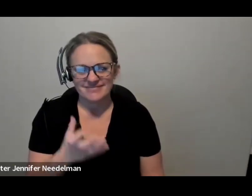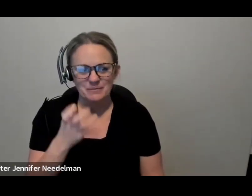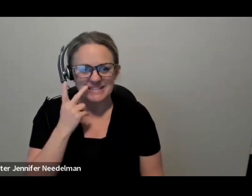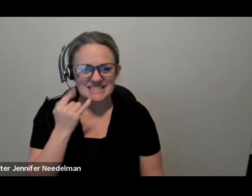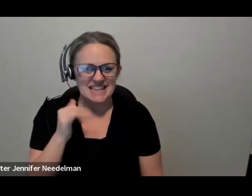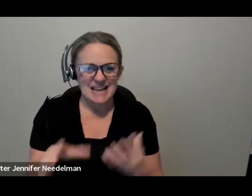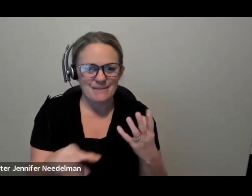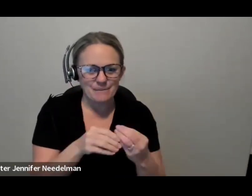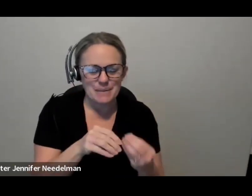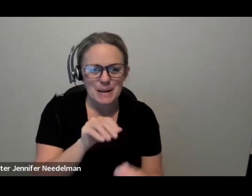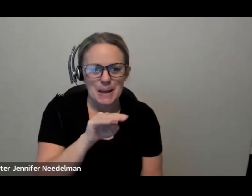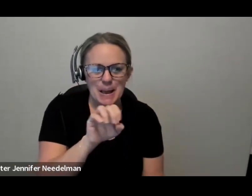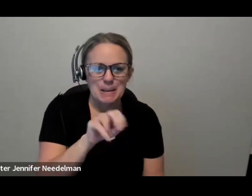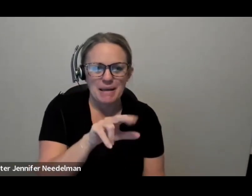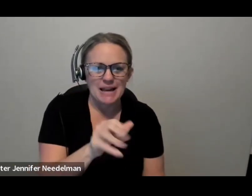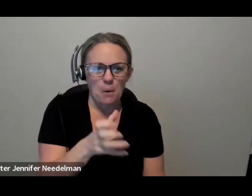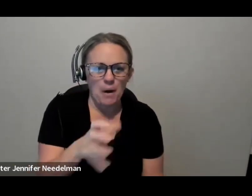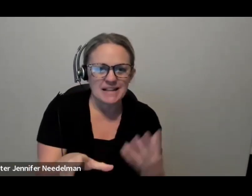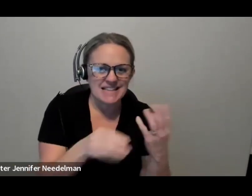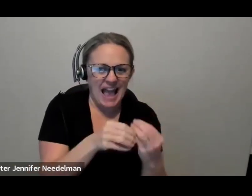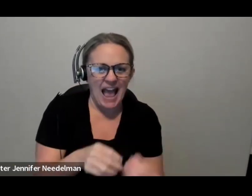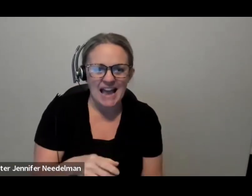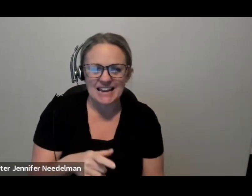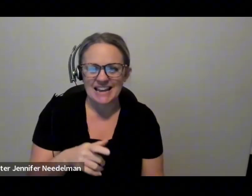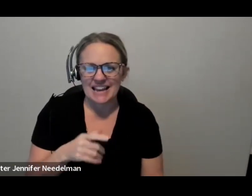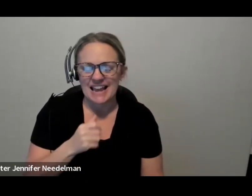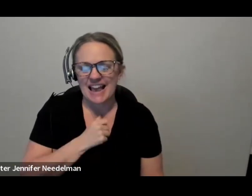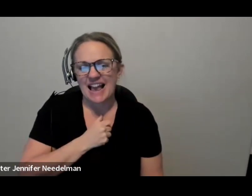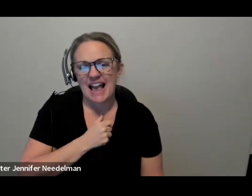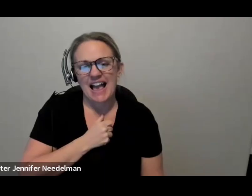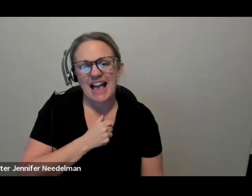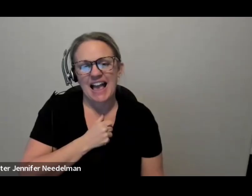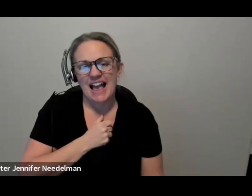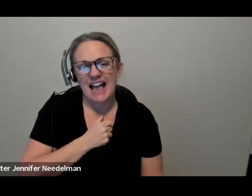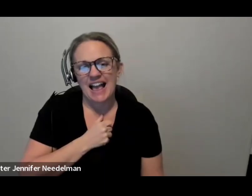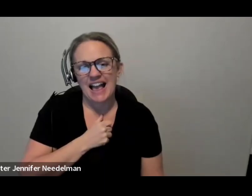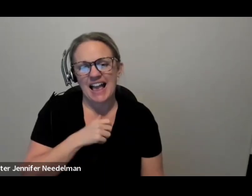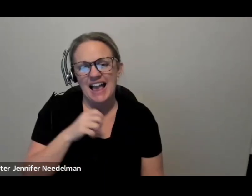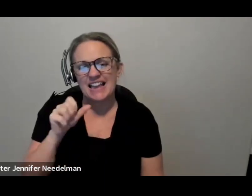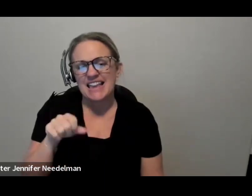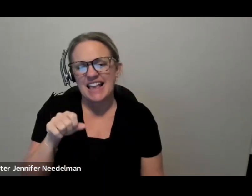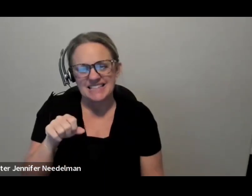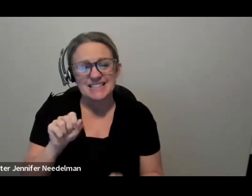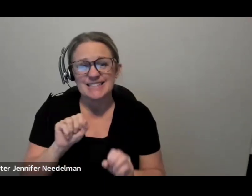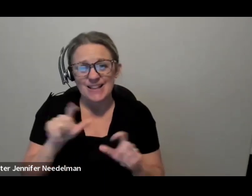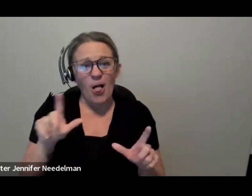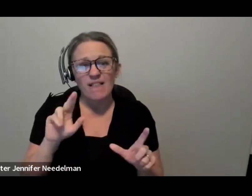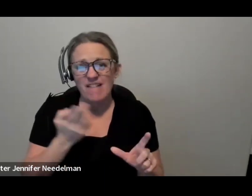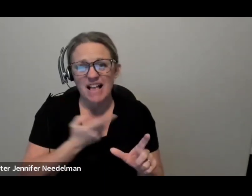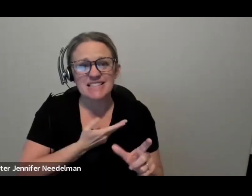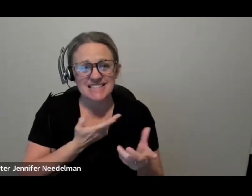Yeah. Yeah. But see, we, I'm sorry, but it's actually, we made mistake. We all made mistakes, you know, like things happen.